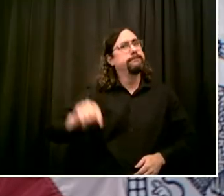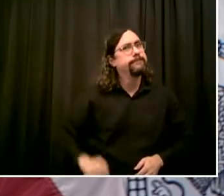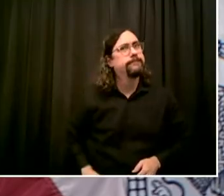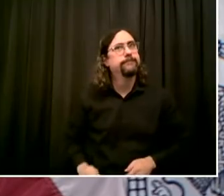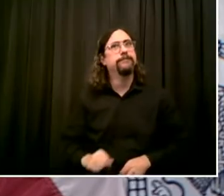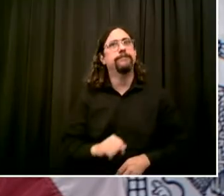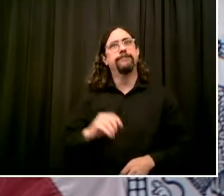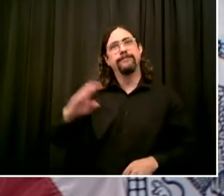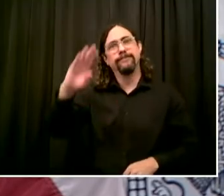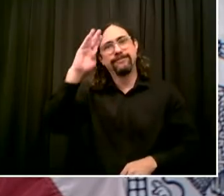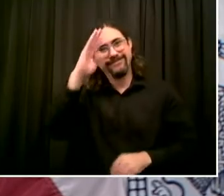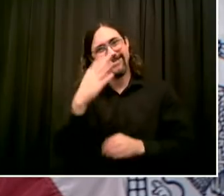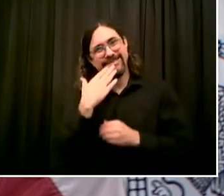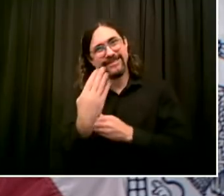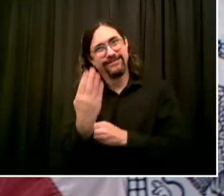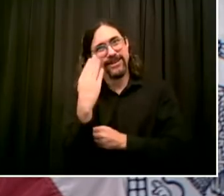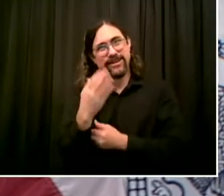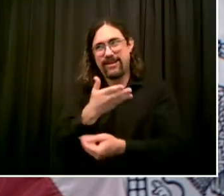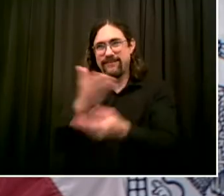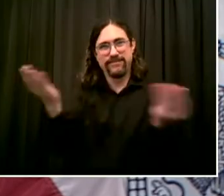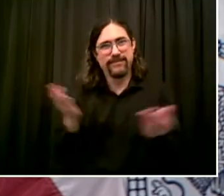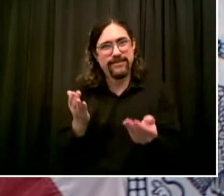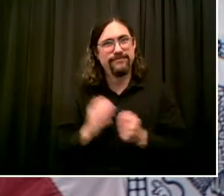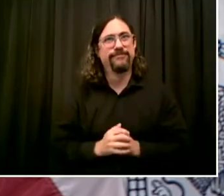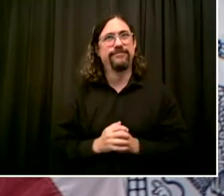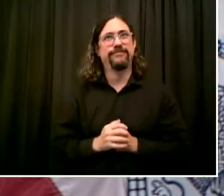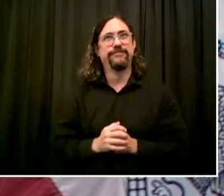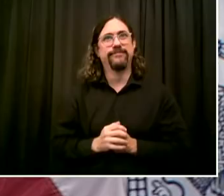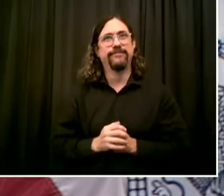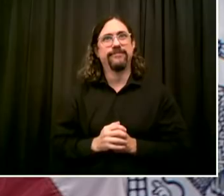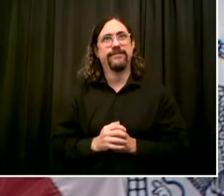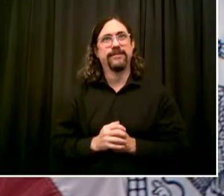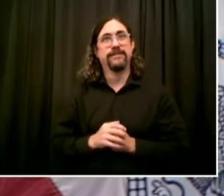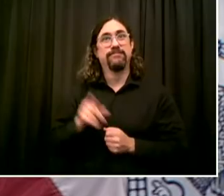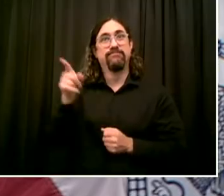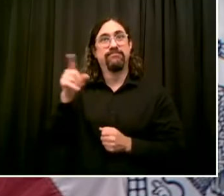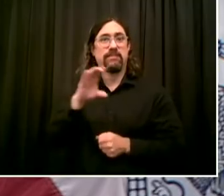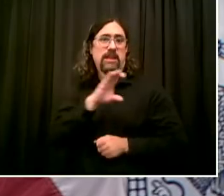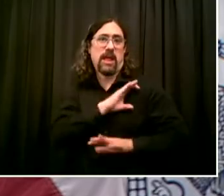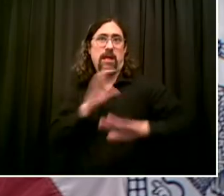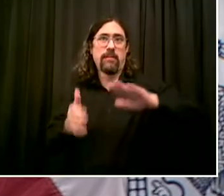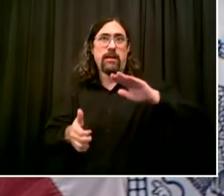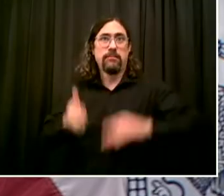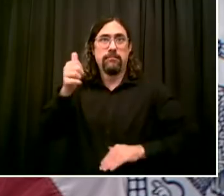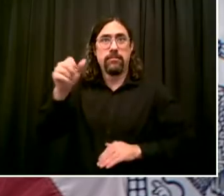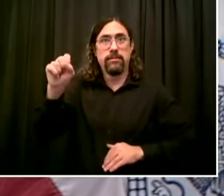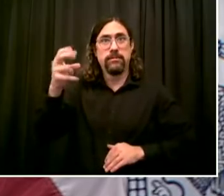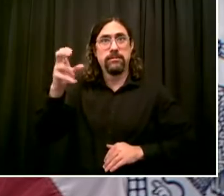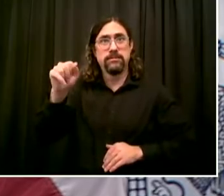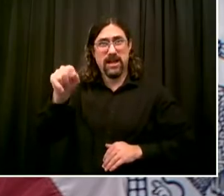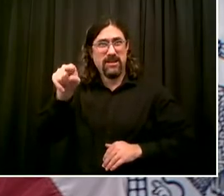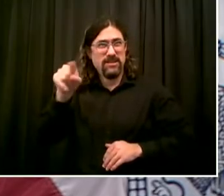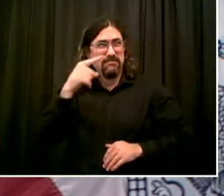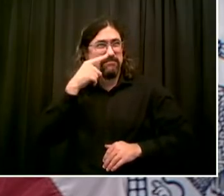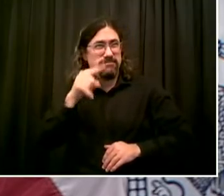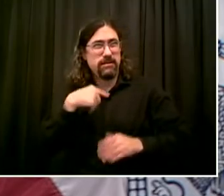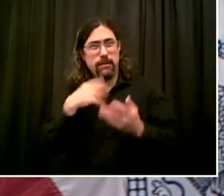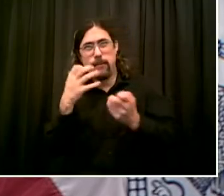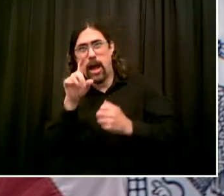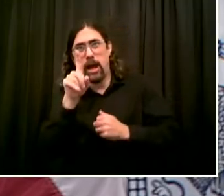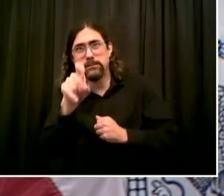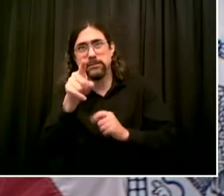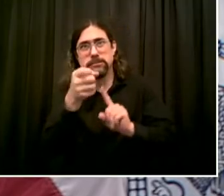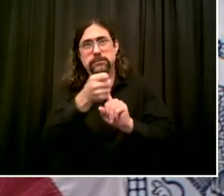JULIET .